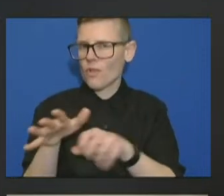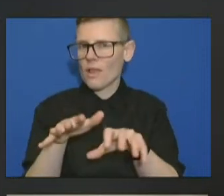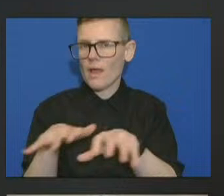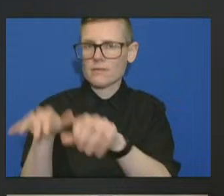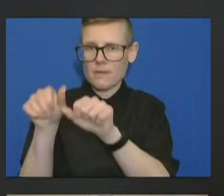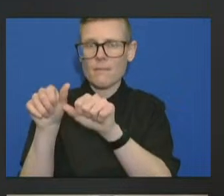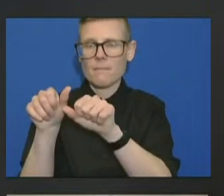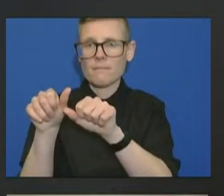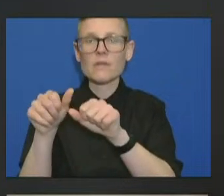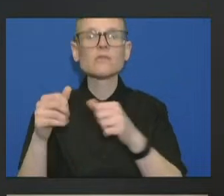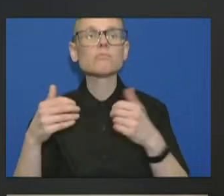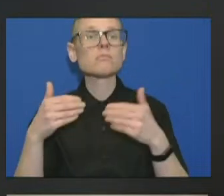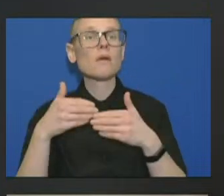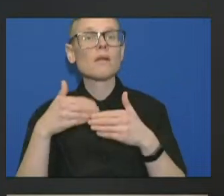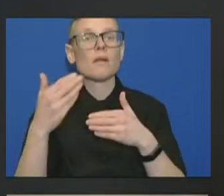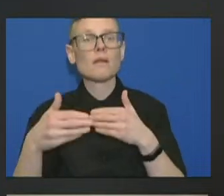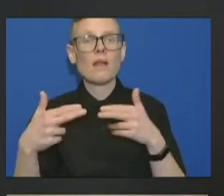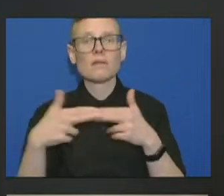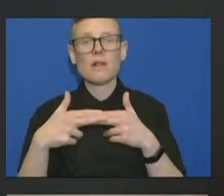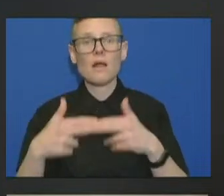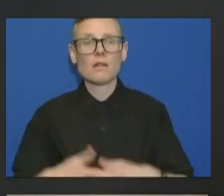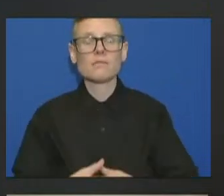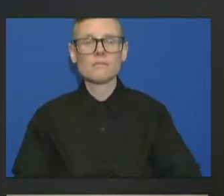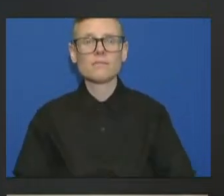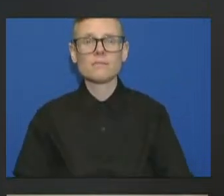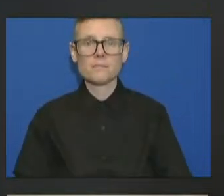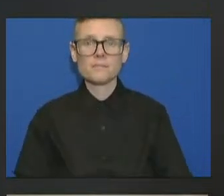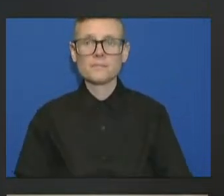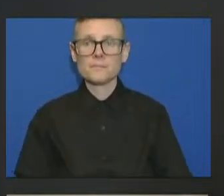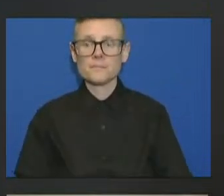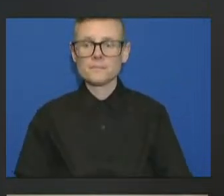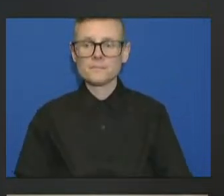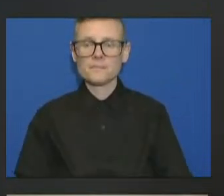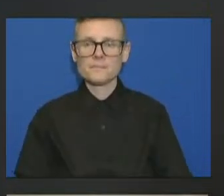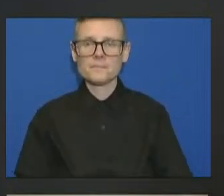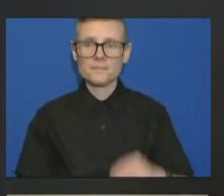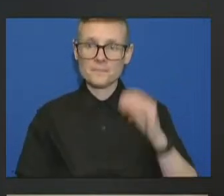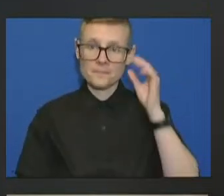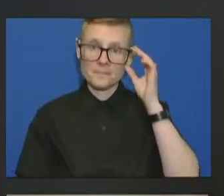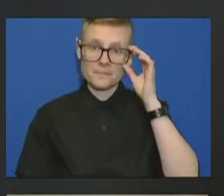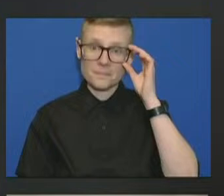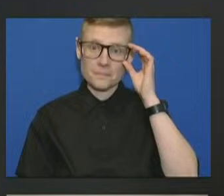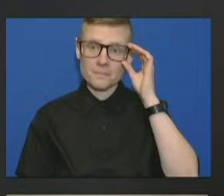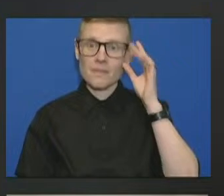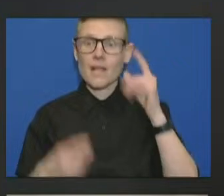fully adopted or the budget, I'm sorry, gets fully adopted. If we